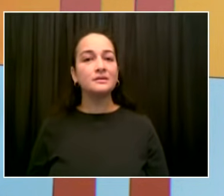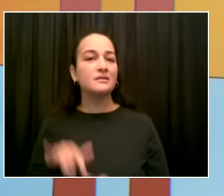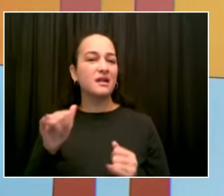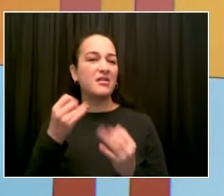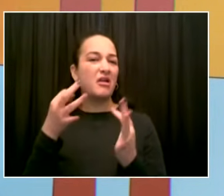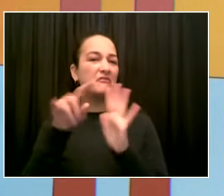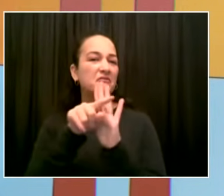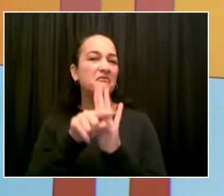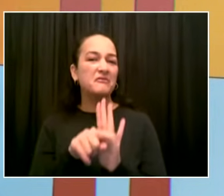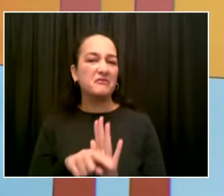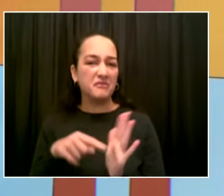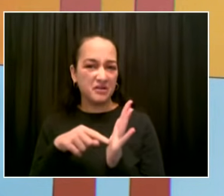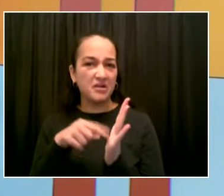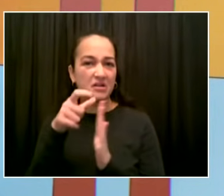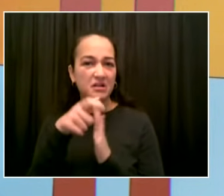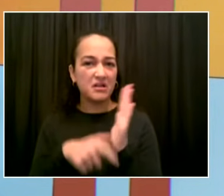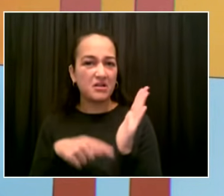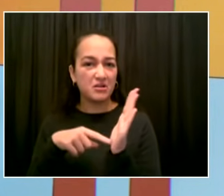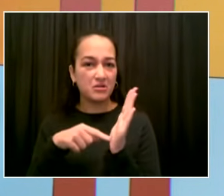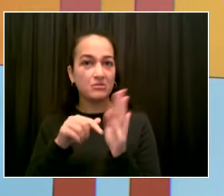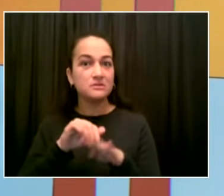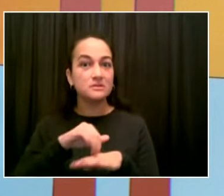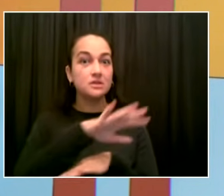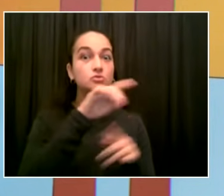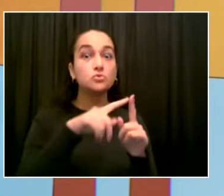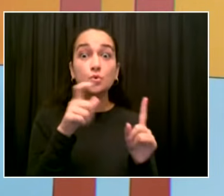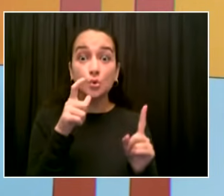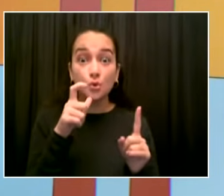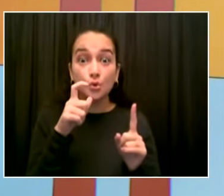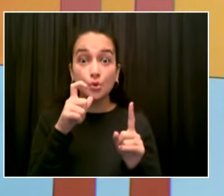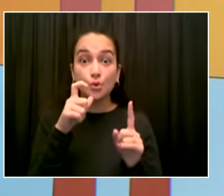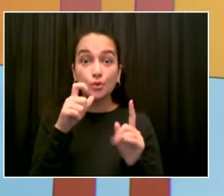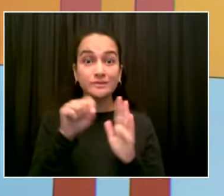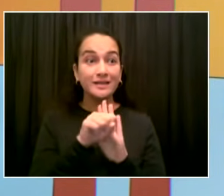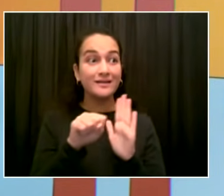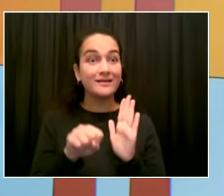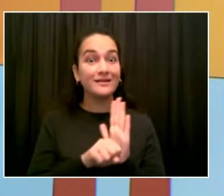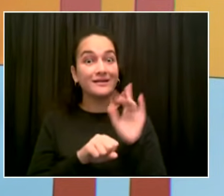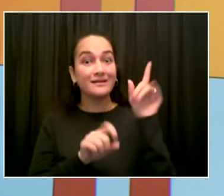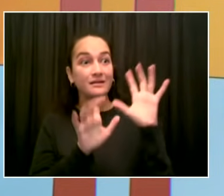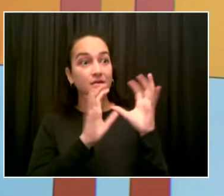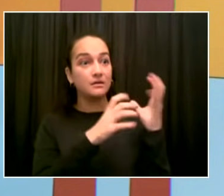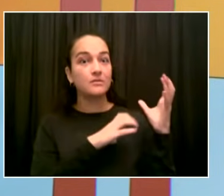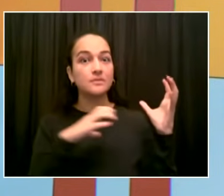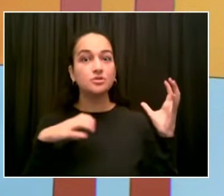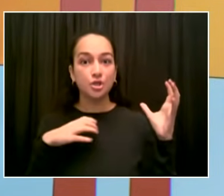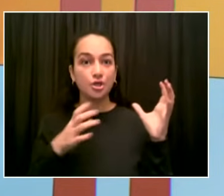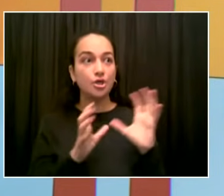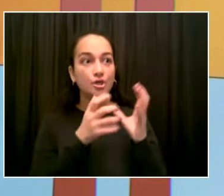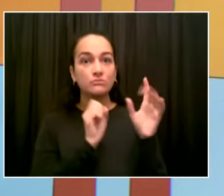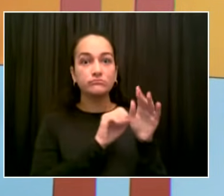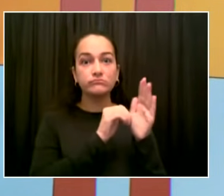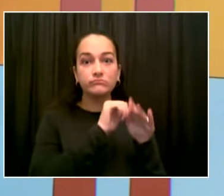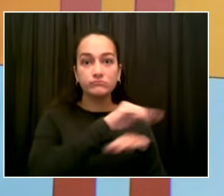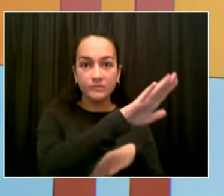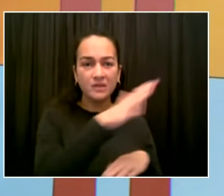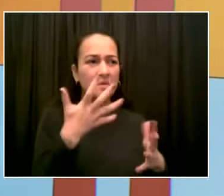THE GOVERNOR, BUT THIS IS A LETTER FROM THE FORMER GOVERNOR'S LAWYER